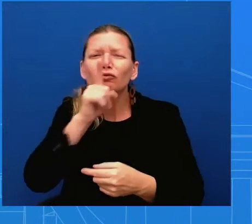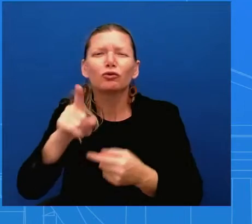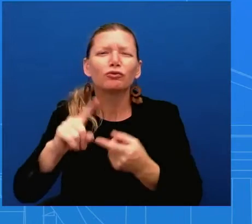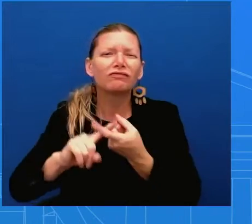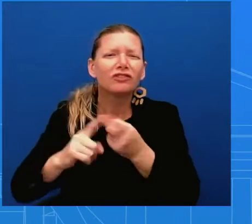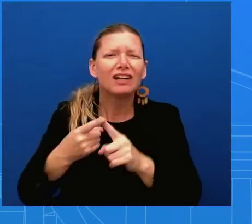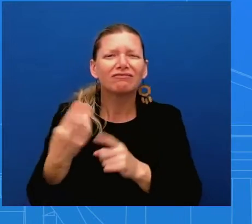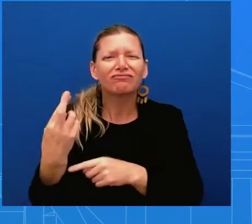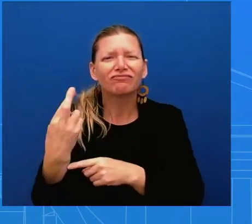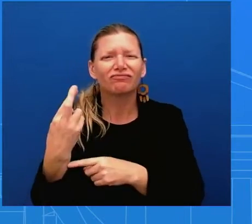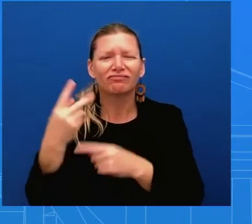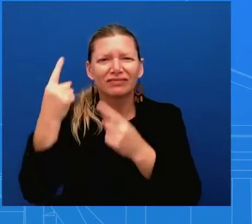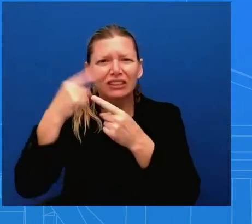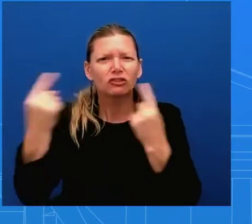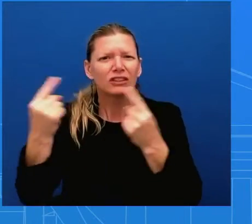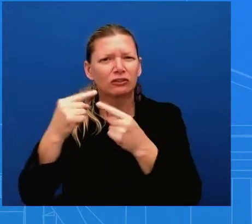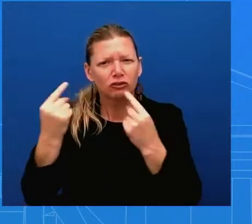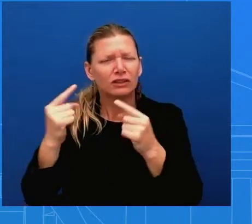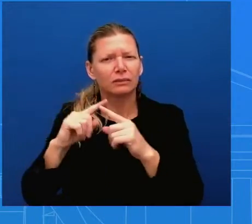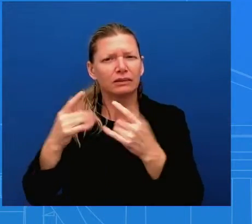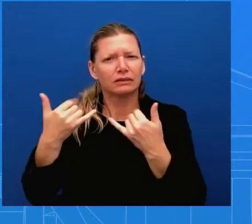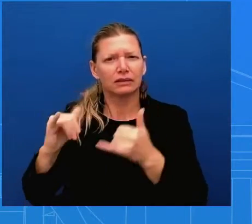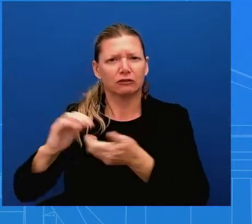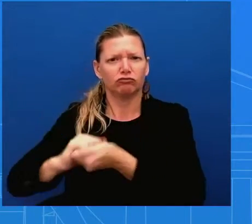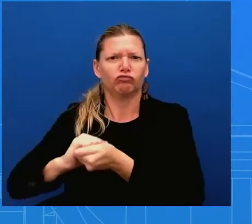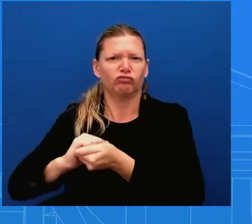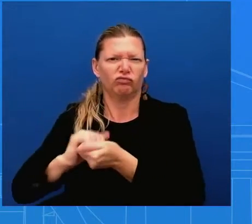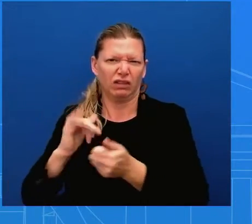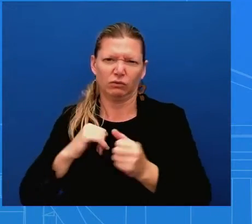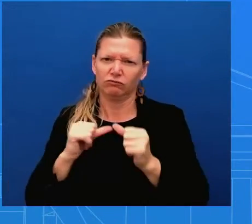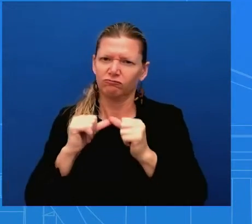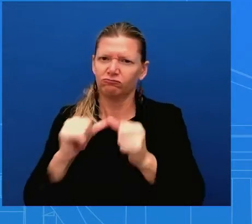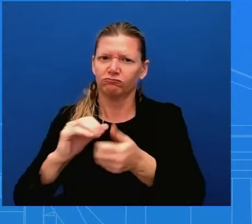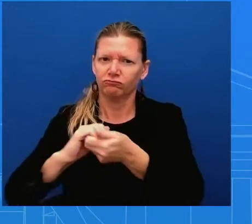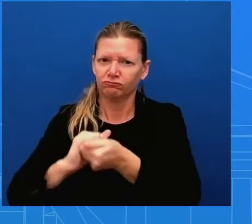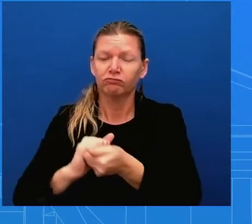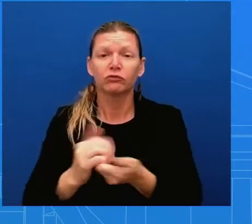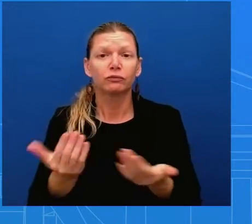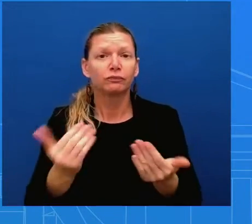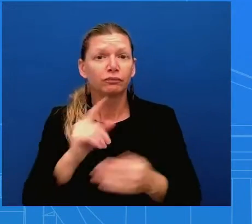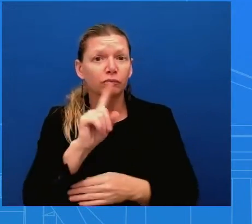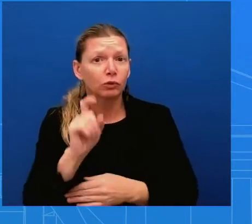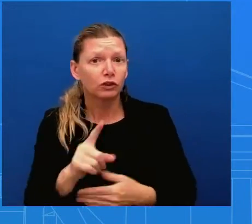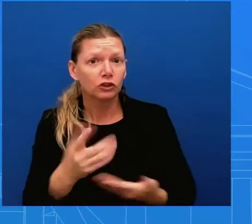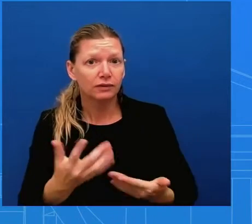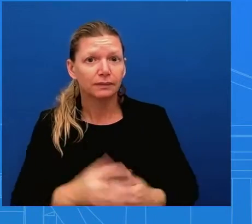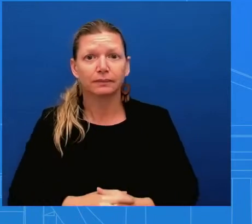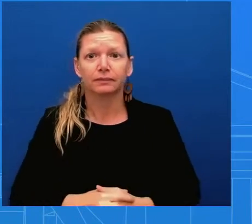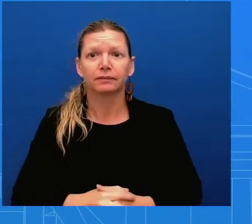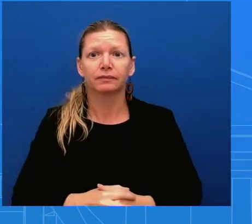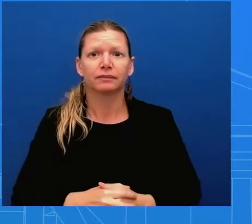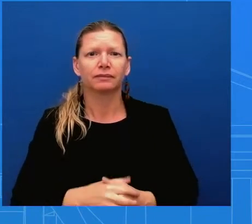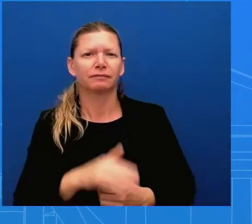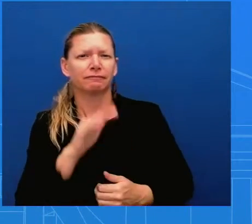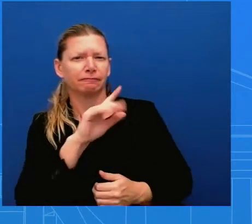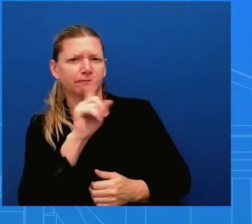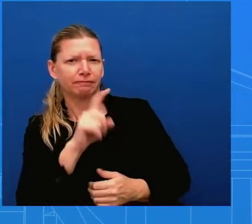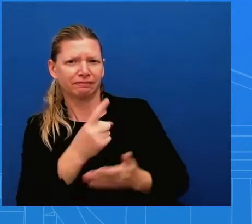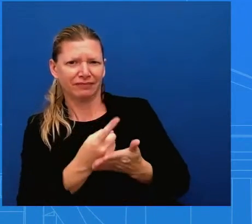The Press: Thank you, Jake. Just a week ago, the administration sounded optimistic on the prospect of a ceasefire and hostage deal. Now those talks appear to have stalled.